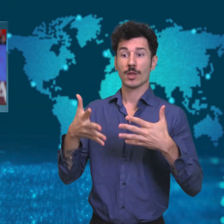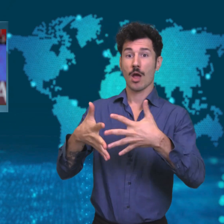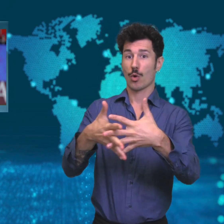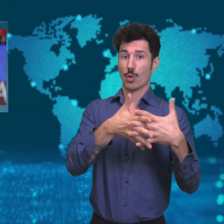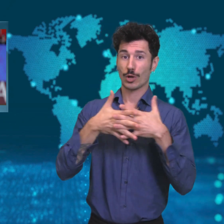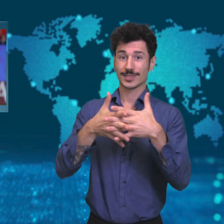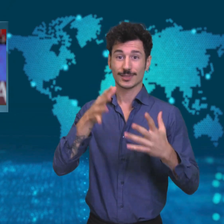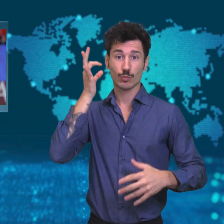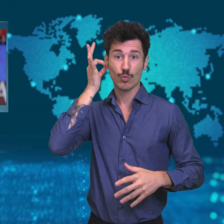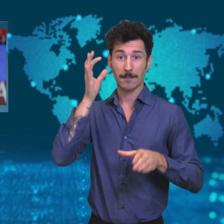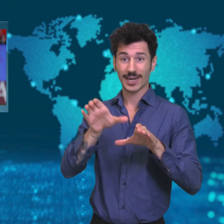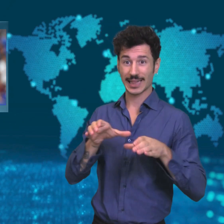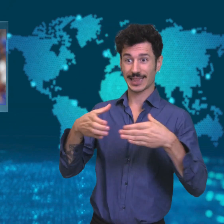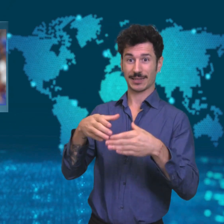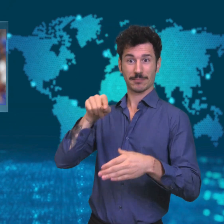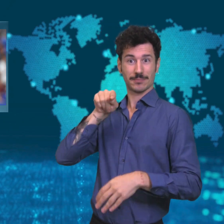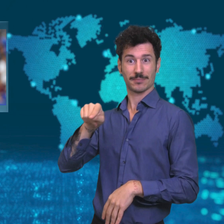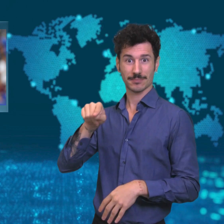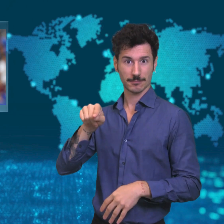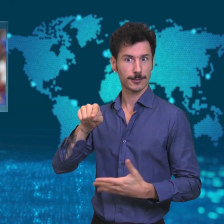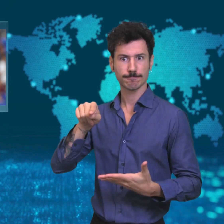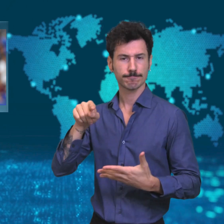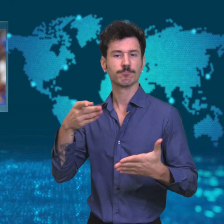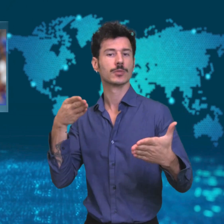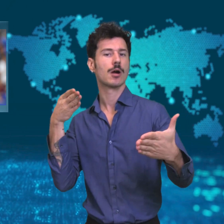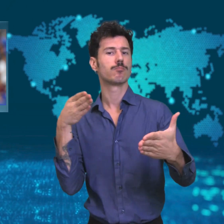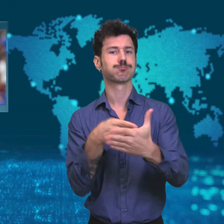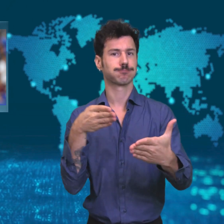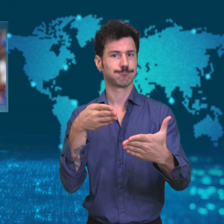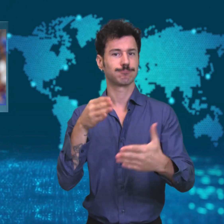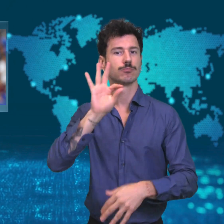The US Women’s team sued for equal pay,